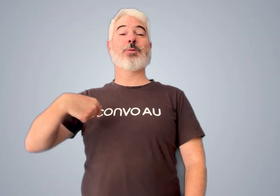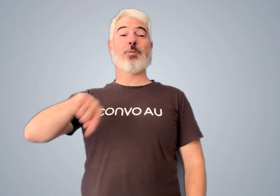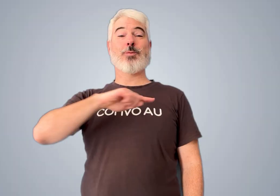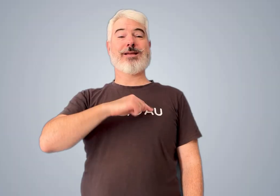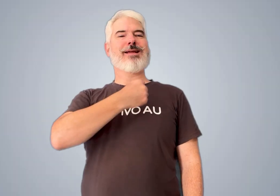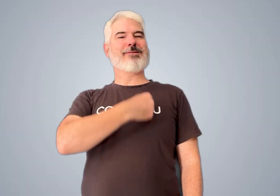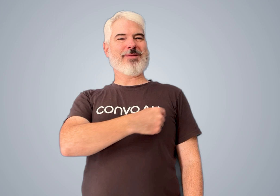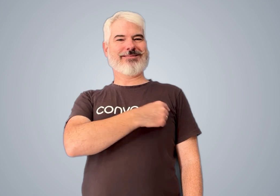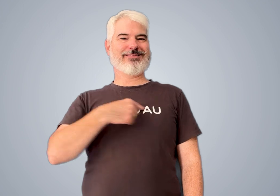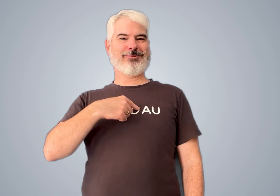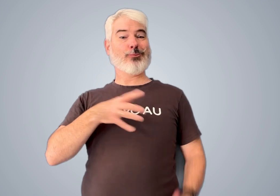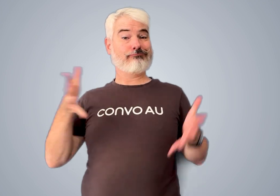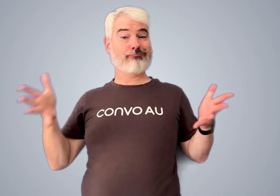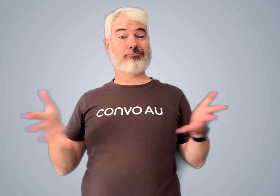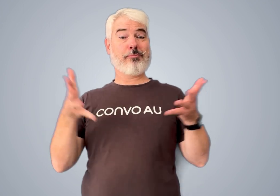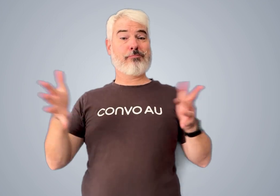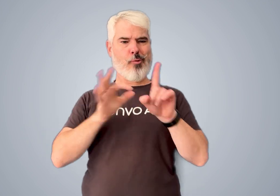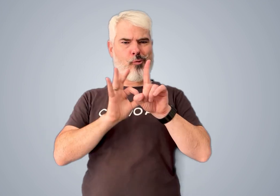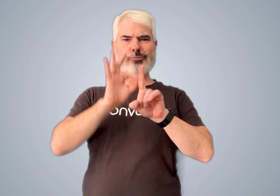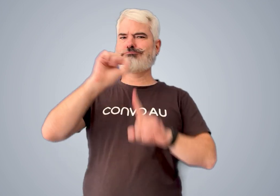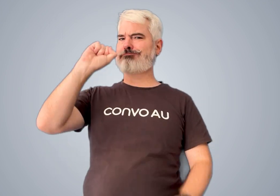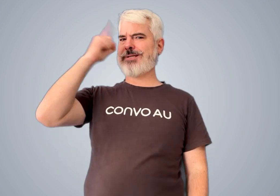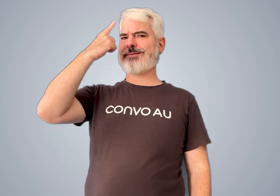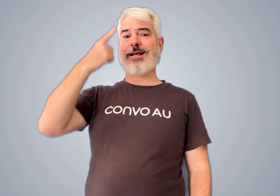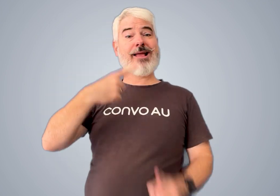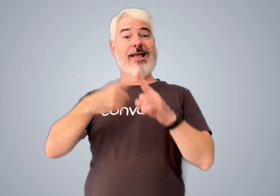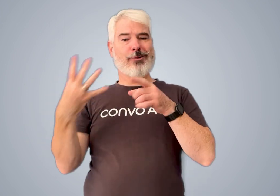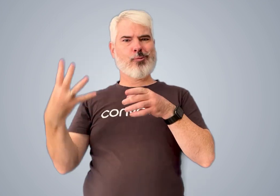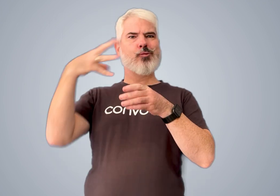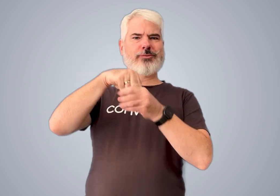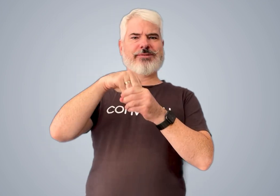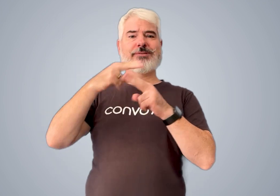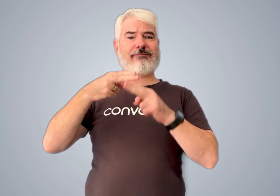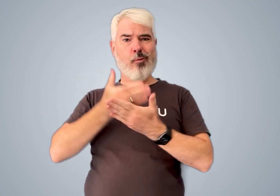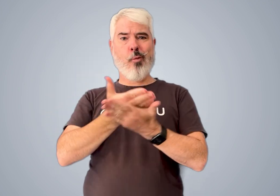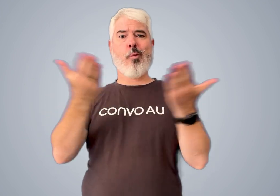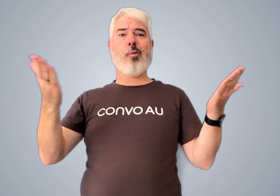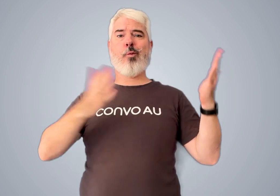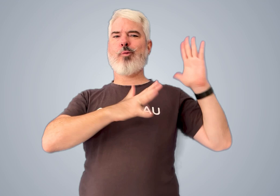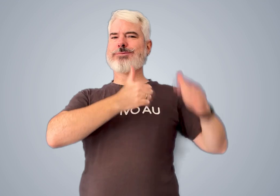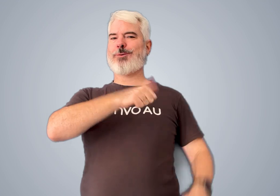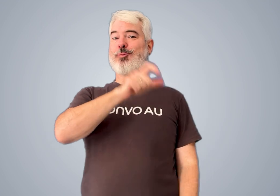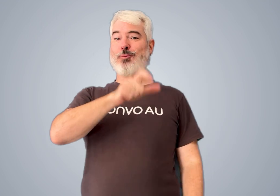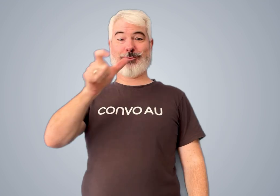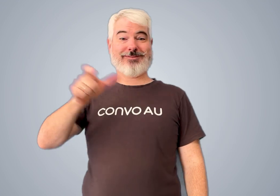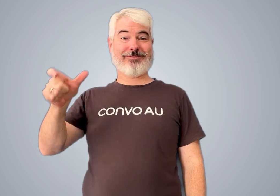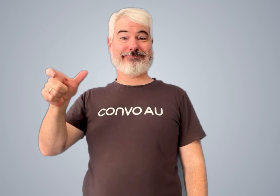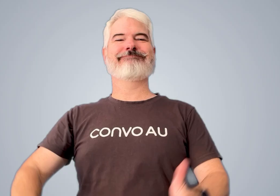We are committed to promoting awareness and inclusivity for all Auslan users.